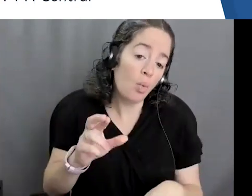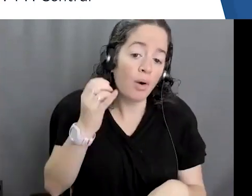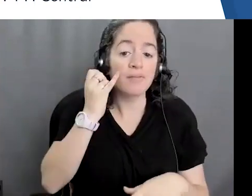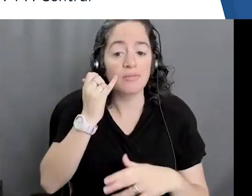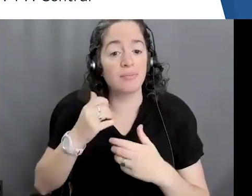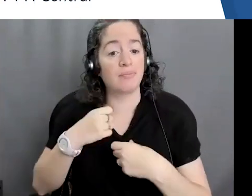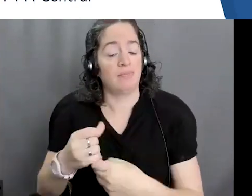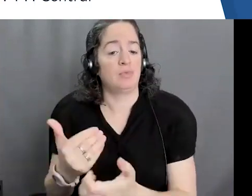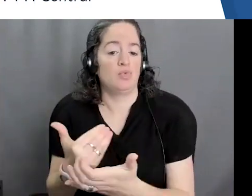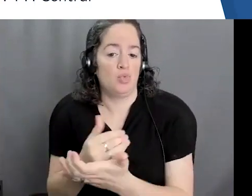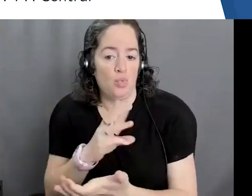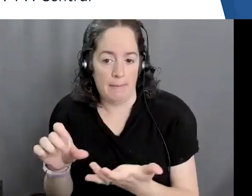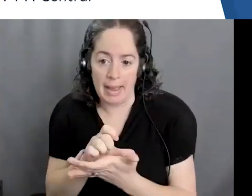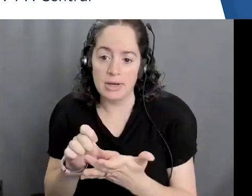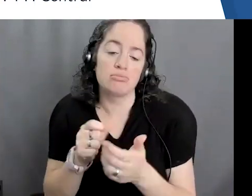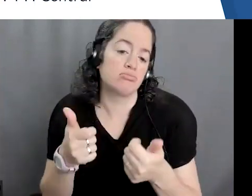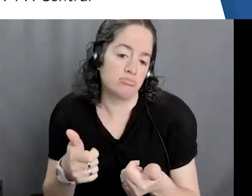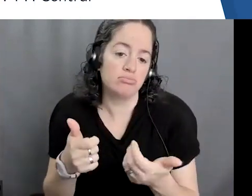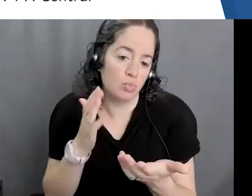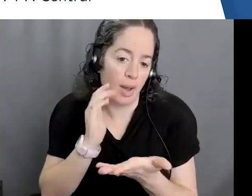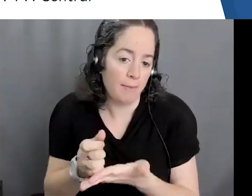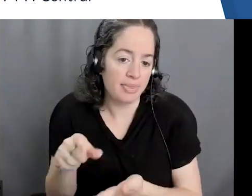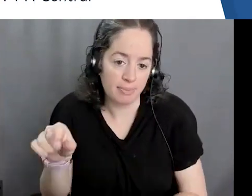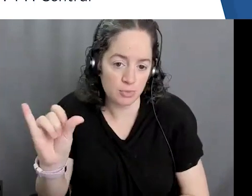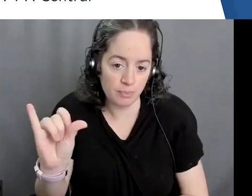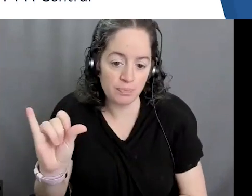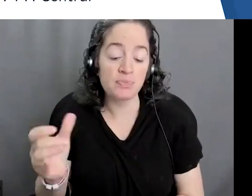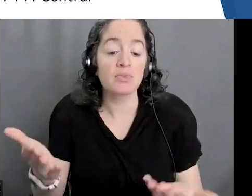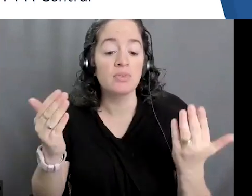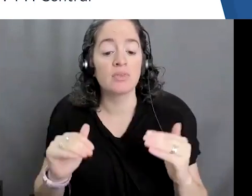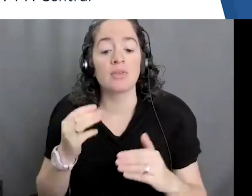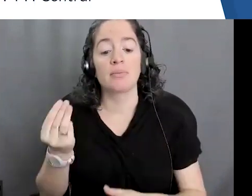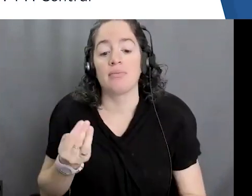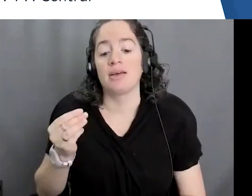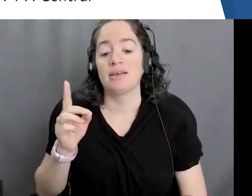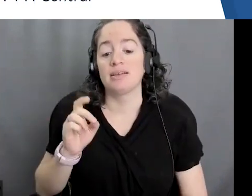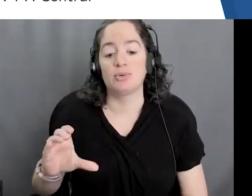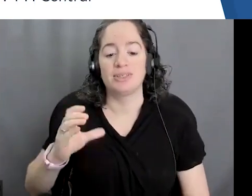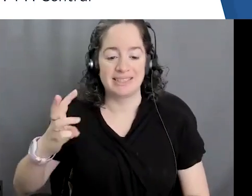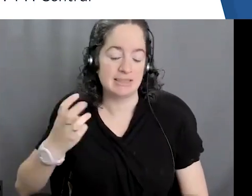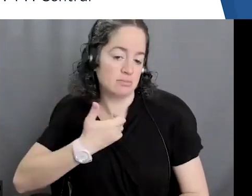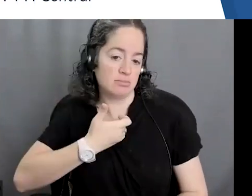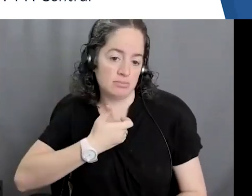Then on Monday, December 16th, I will be doing an accessibility strategy and goal-setting workshop.